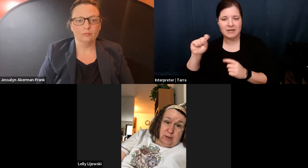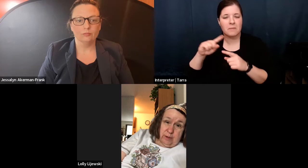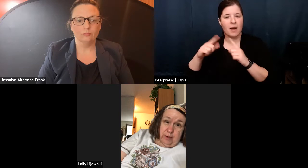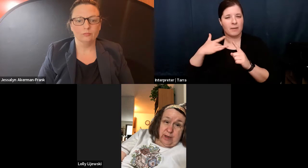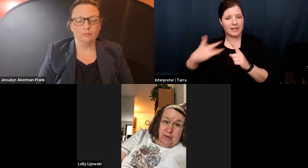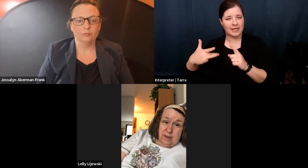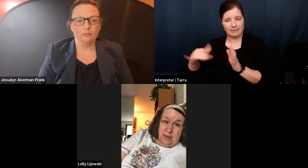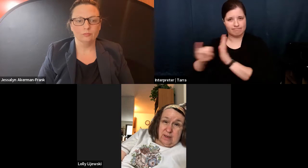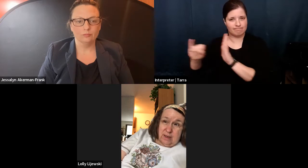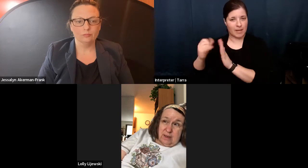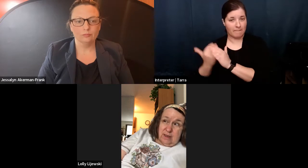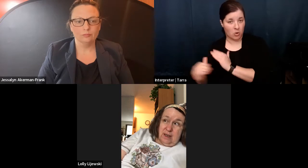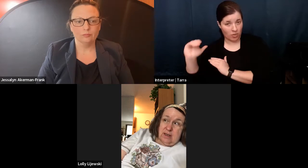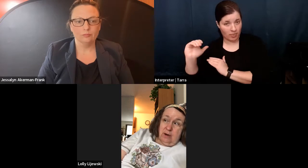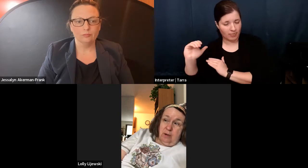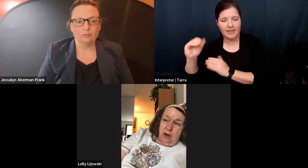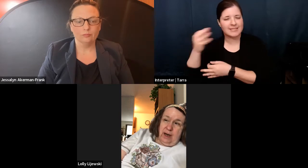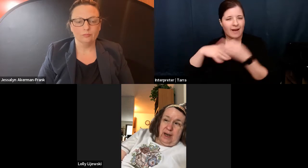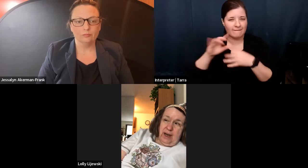I was born with Leber's congenital amaurosis, which is in the family of retinitis pigmentosa but it